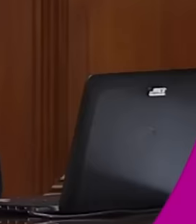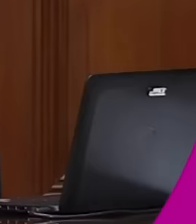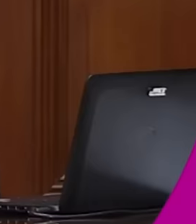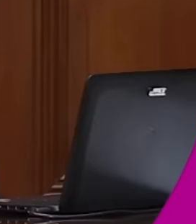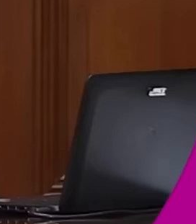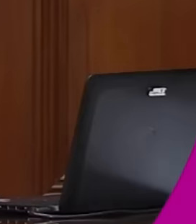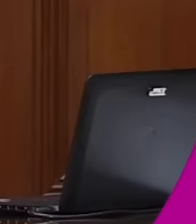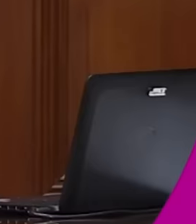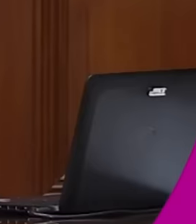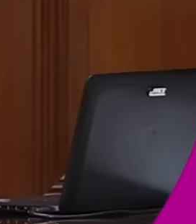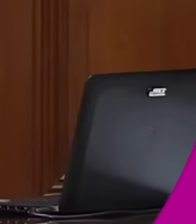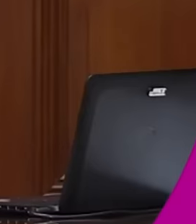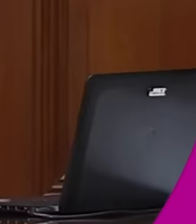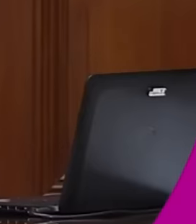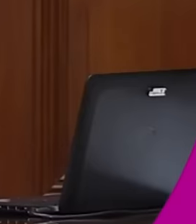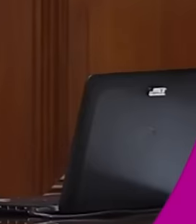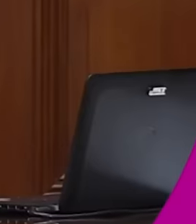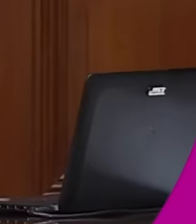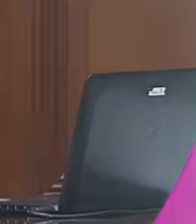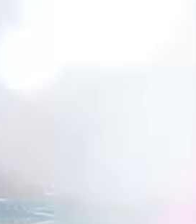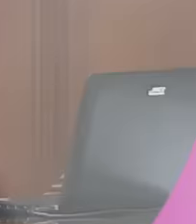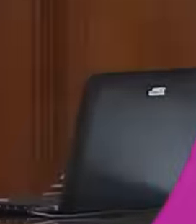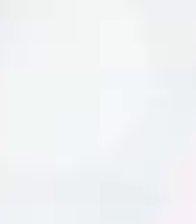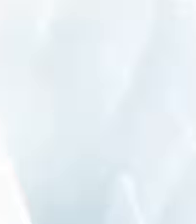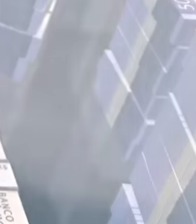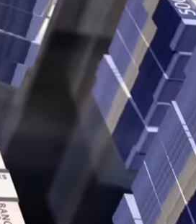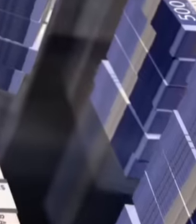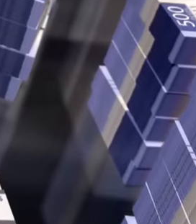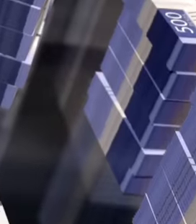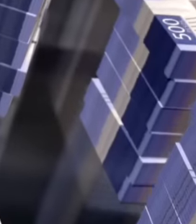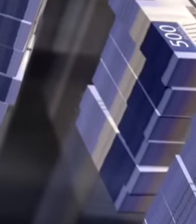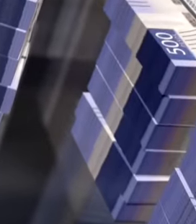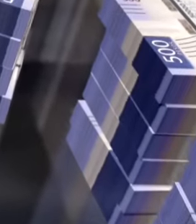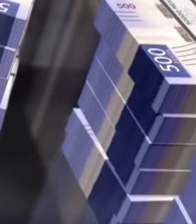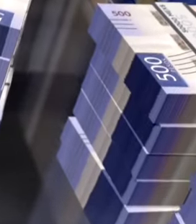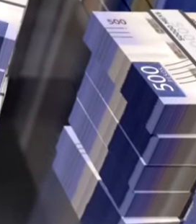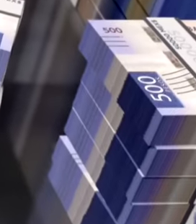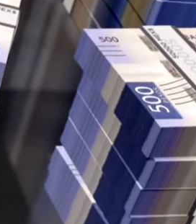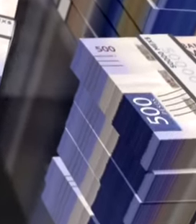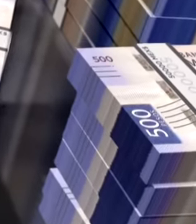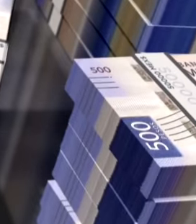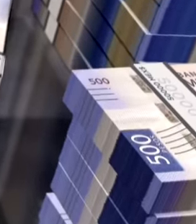with the intention of looting to the country since they will take thousands of pesos in their